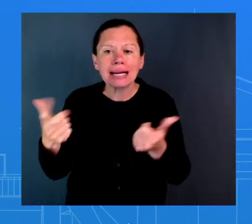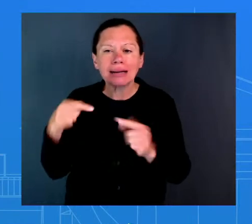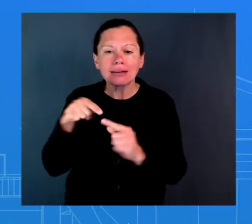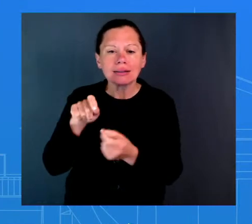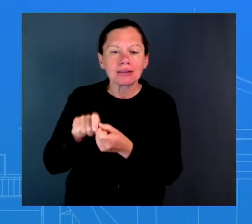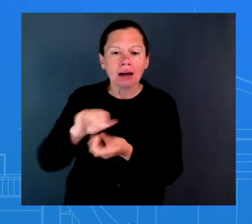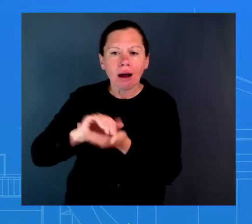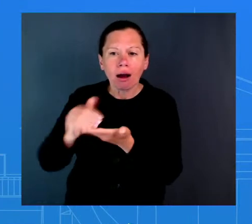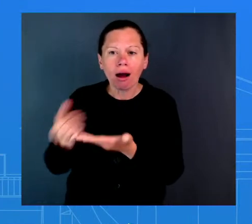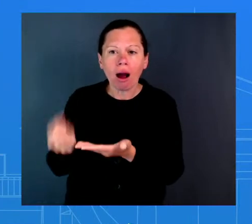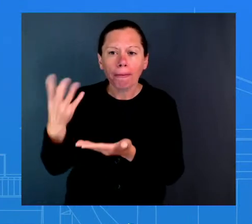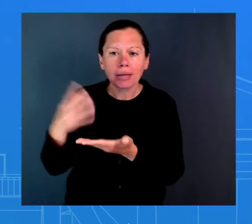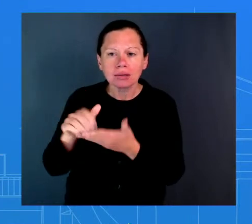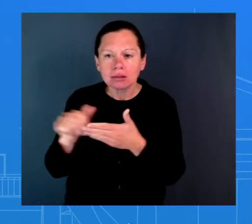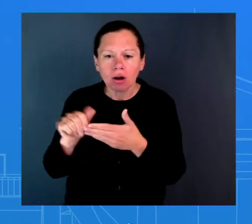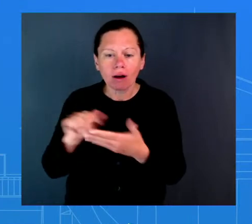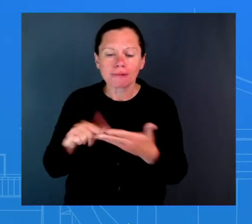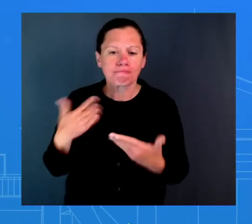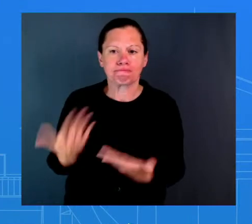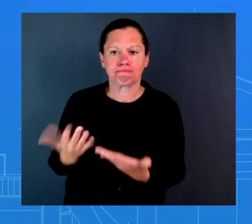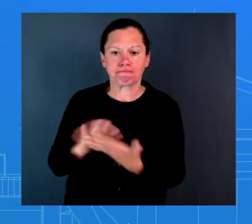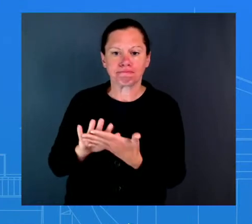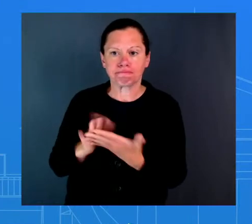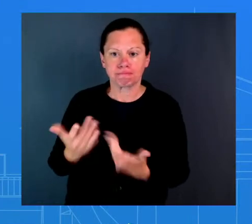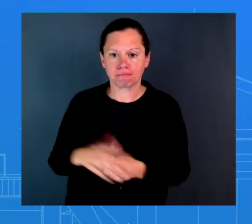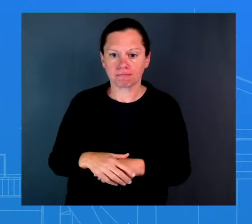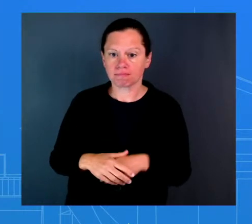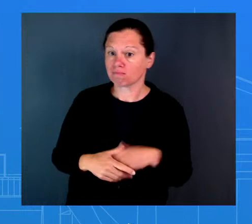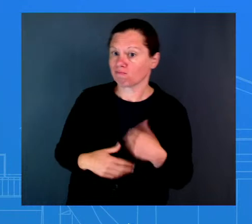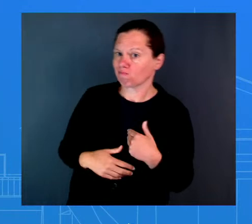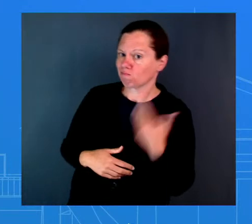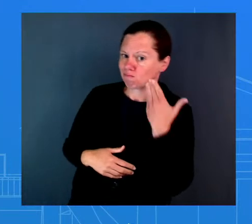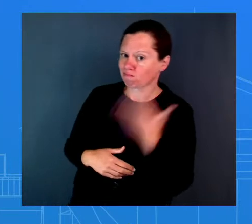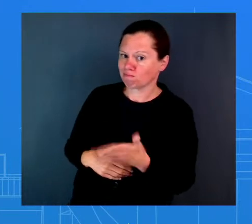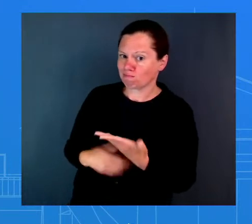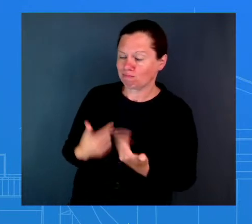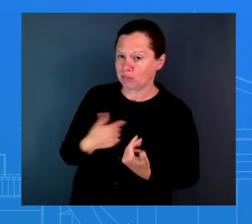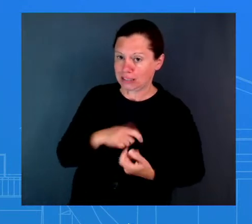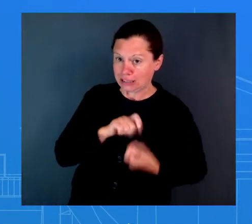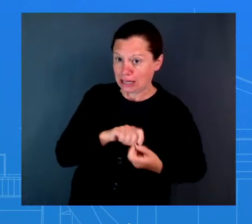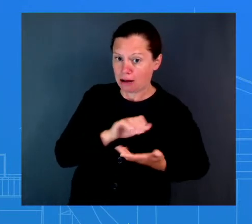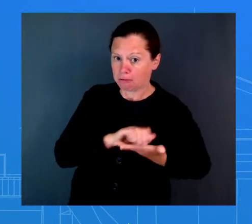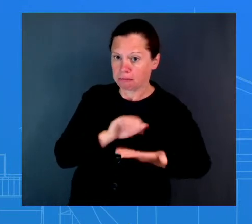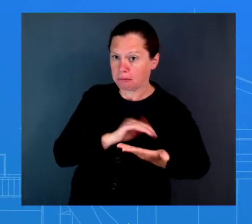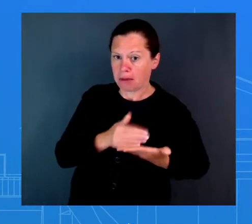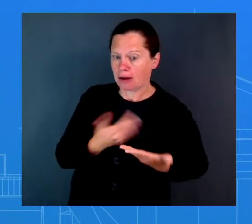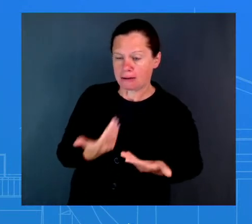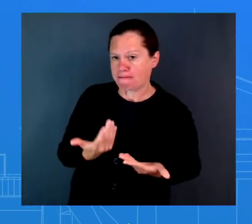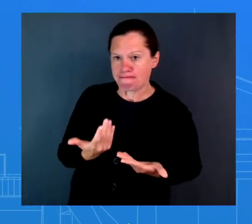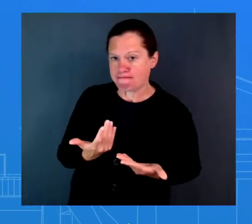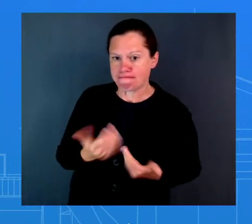Mr. Sullivan: I'm not going to stand here and give a precise figure. What I will tell you is that we have supplied to the Congress every dollar that has been obligated.